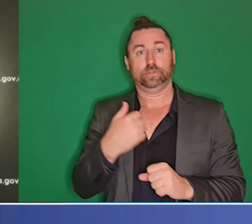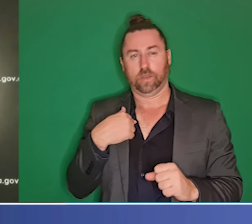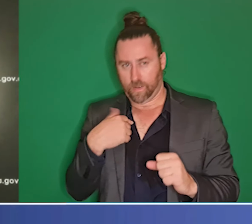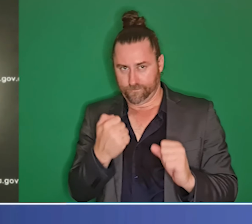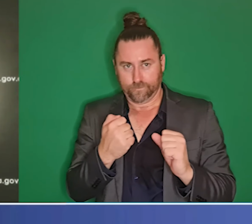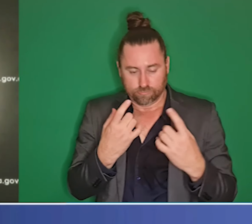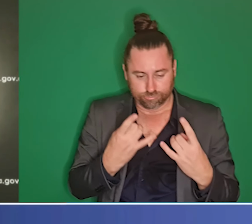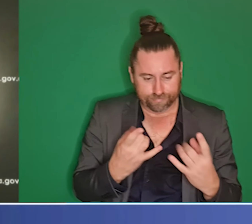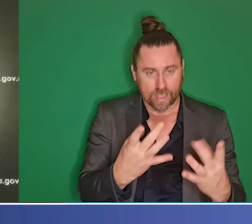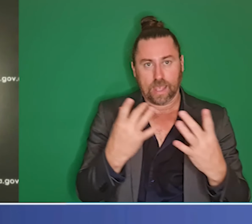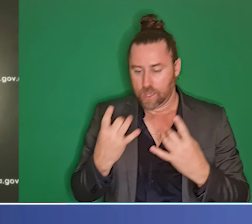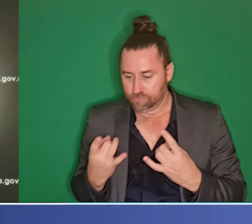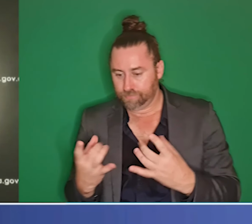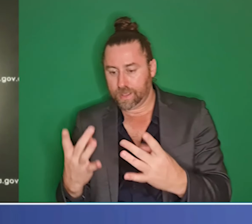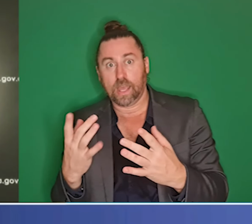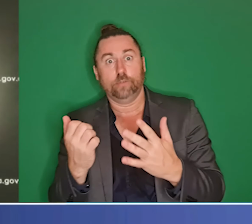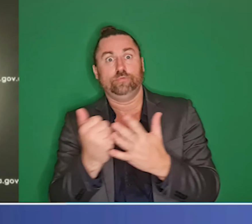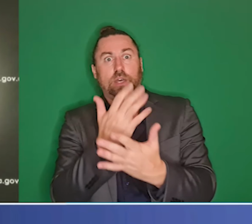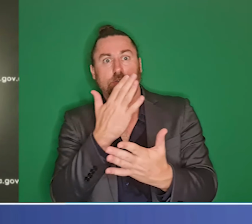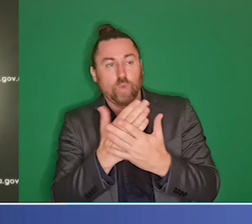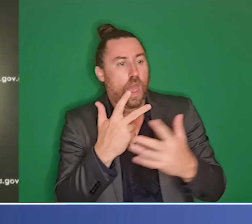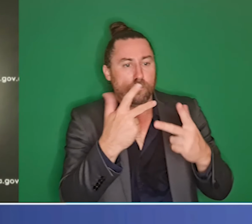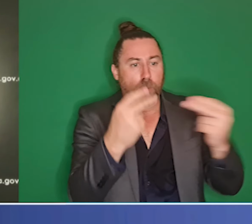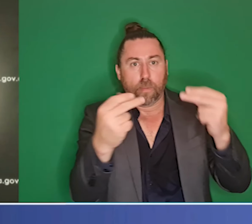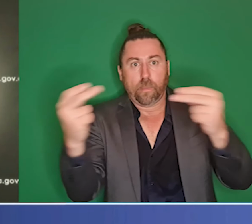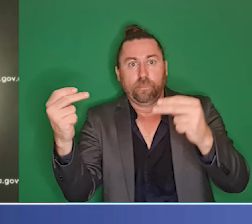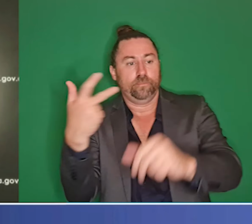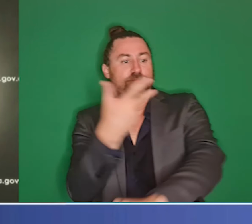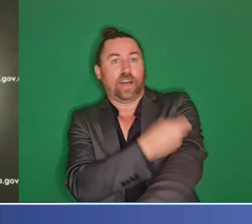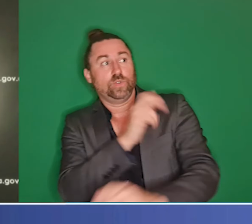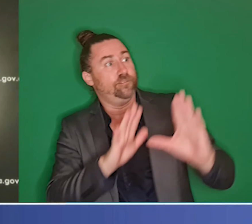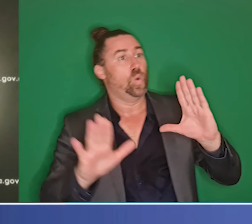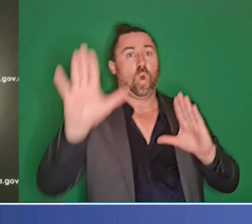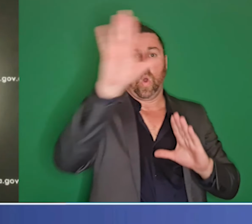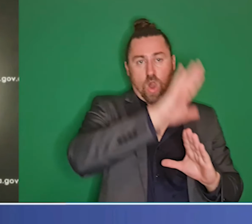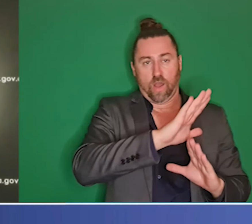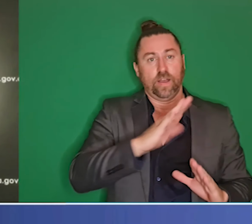there was vaccination right around the country. So there are three pillars to what we've done.